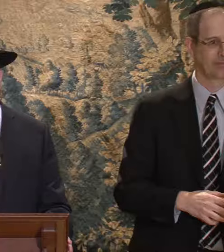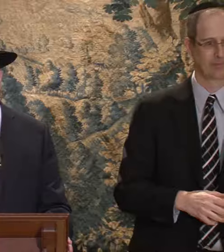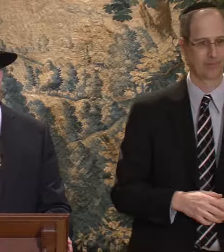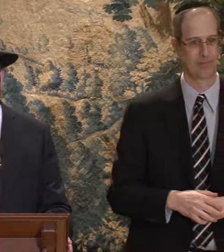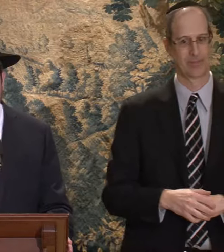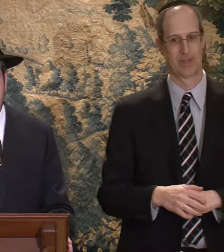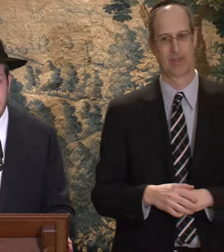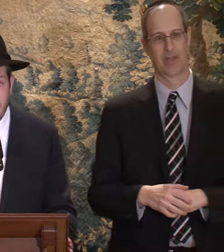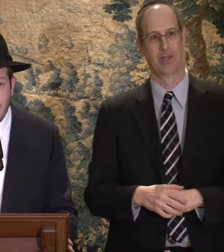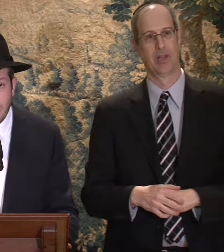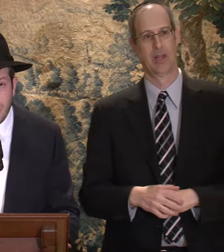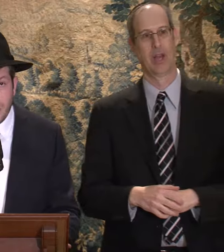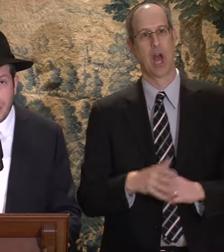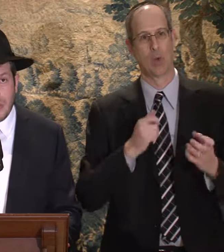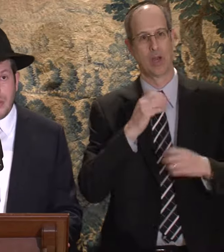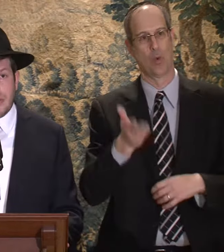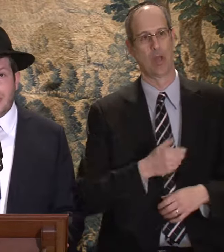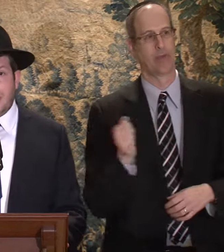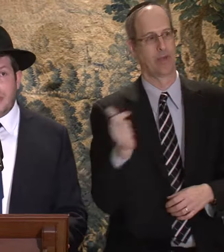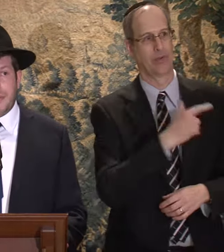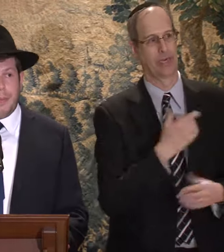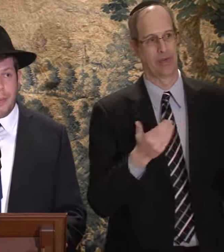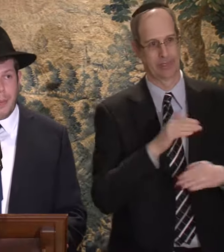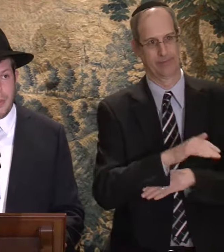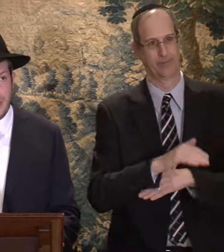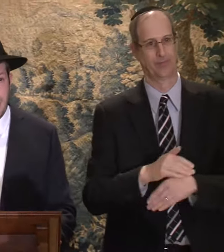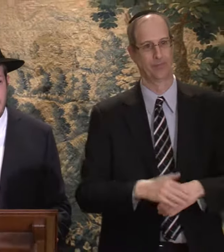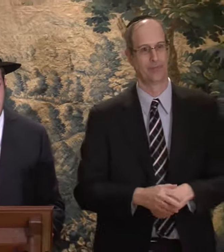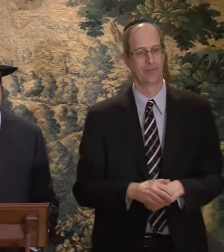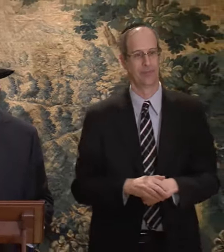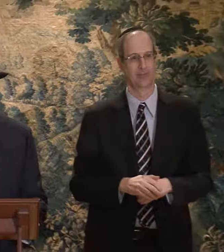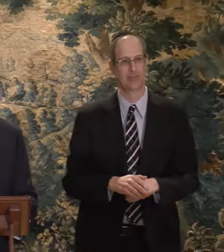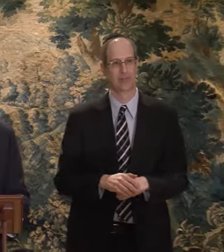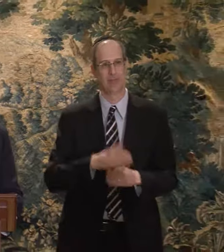I would like to welcome everyone here this evening thank you for coming out